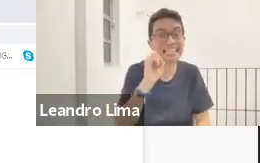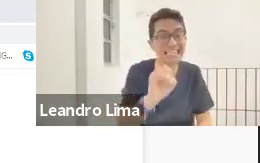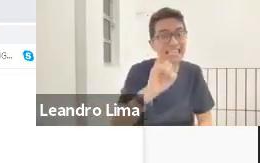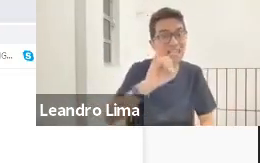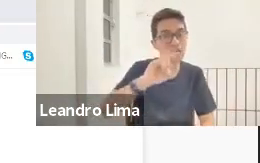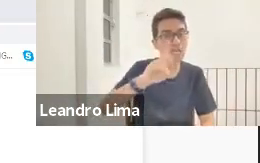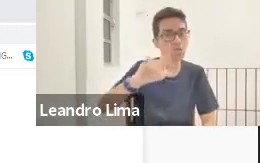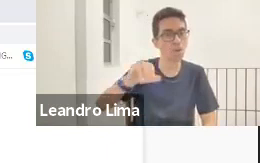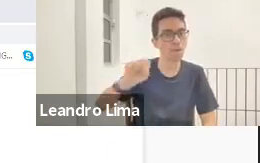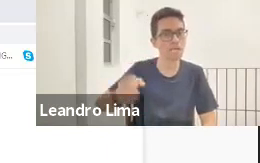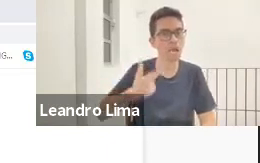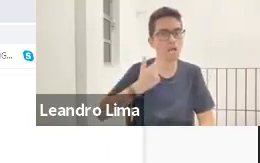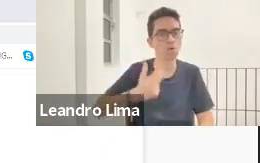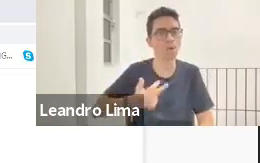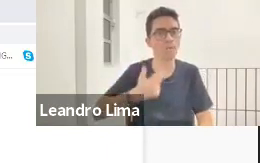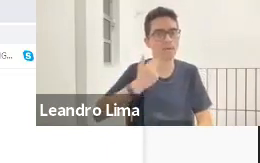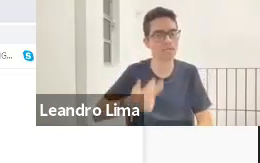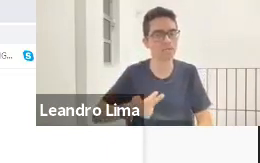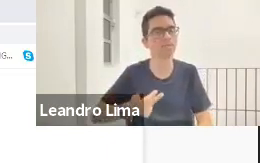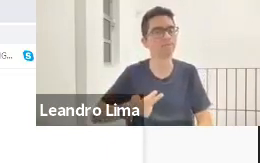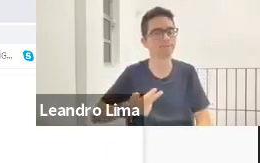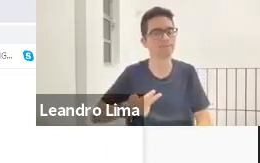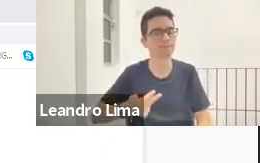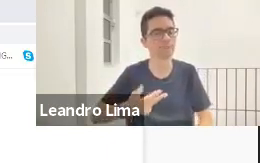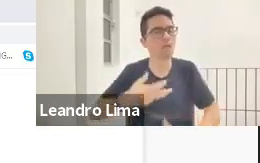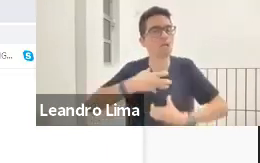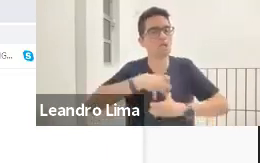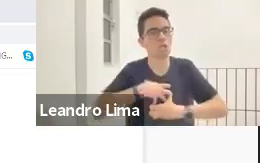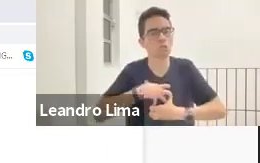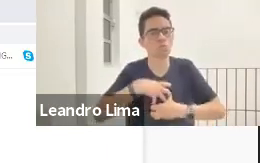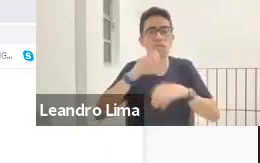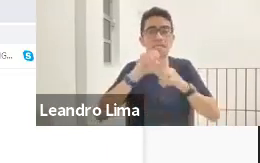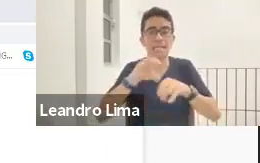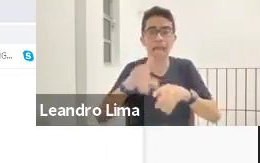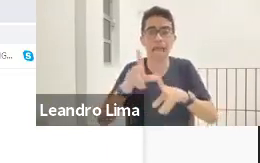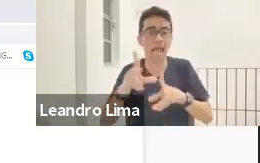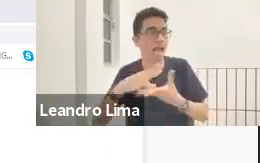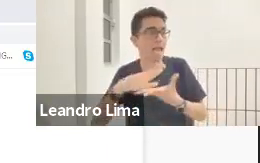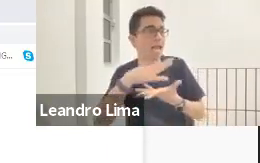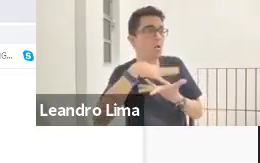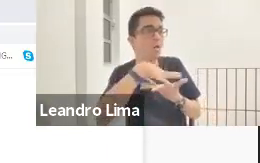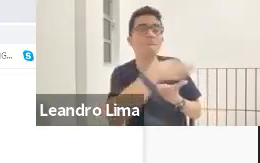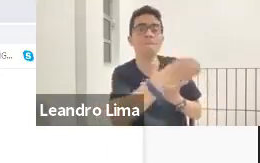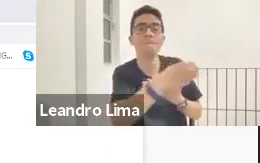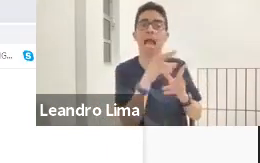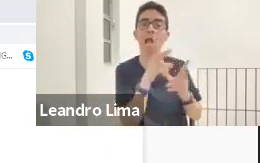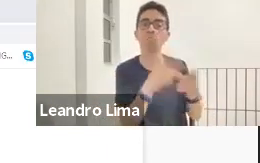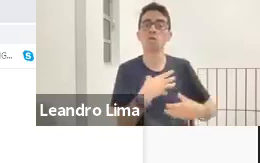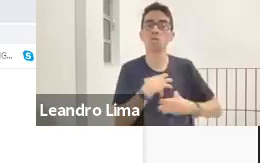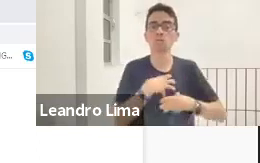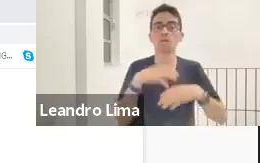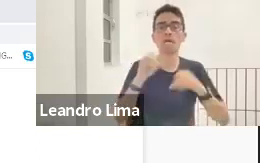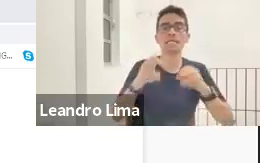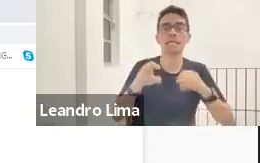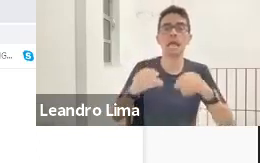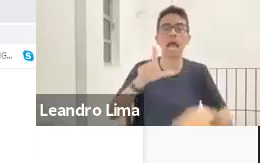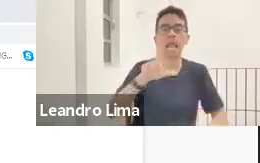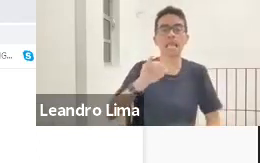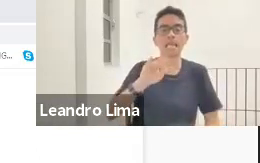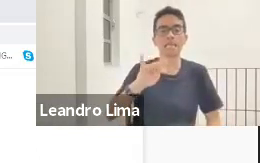literature the same way you teach literature. Unless, even if you use literature to teach a foreign language I think that the purpose. for it